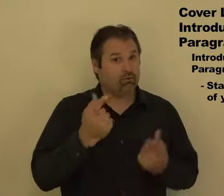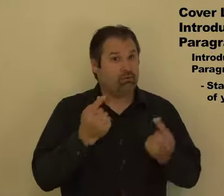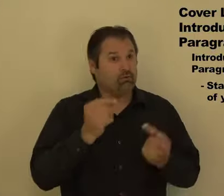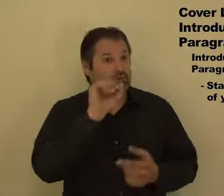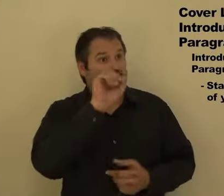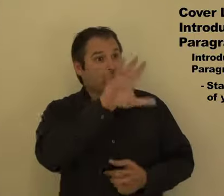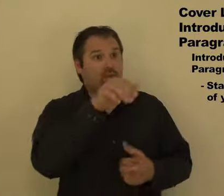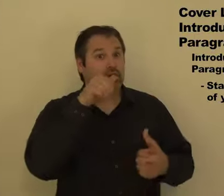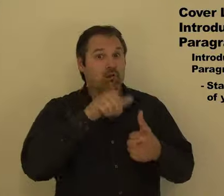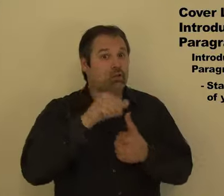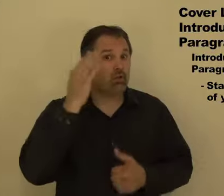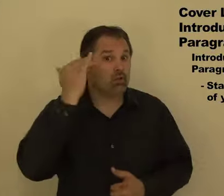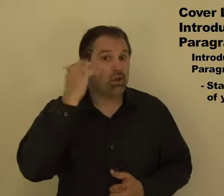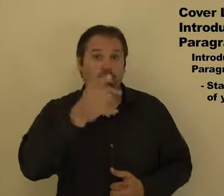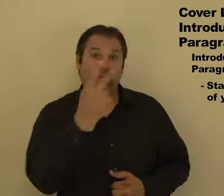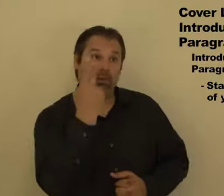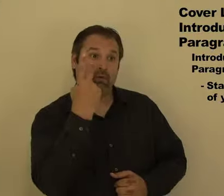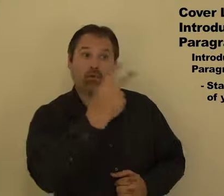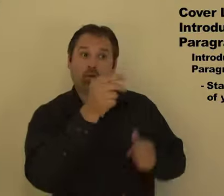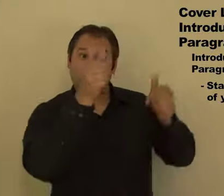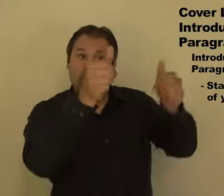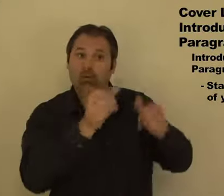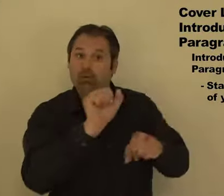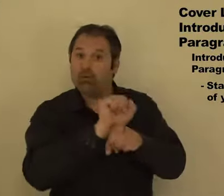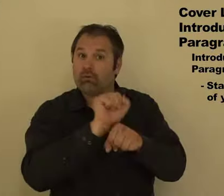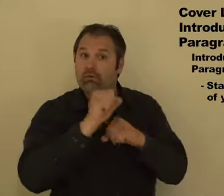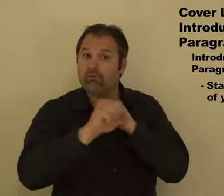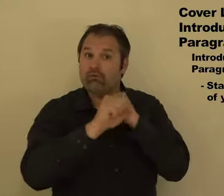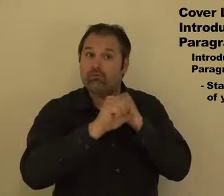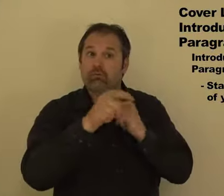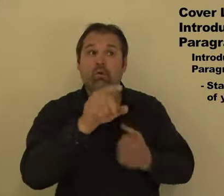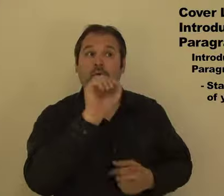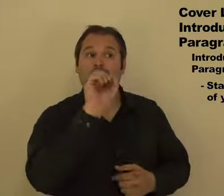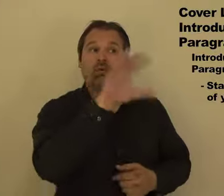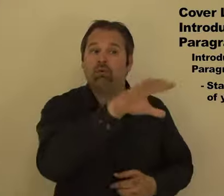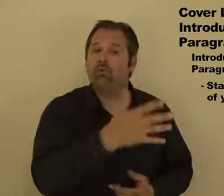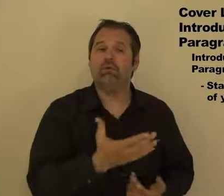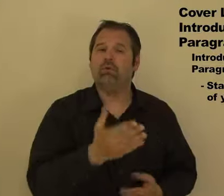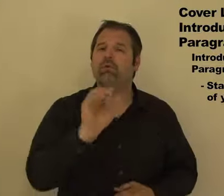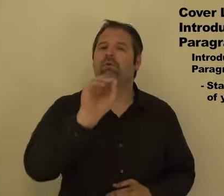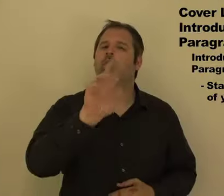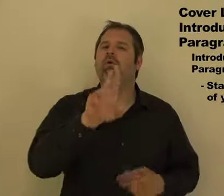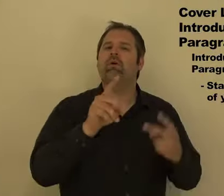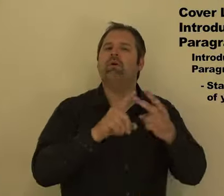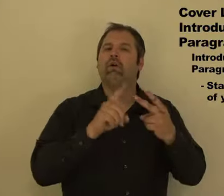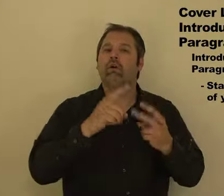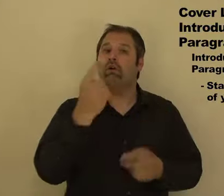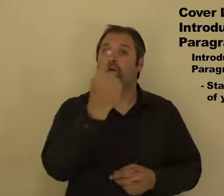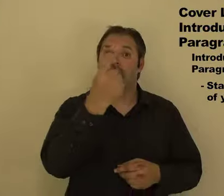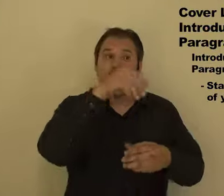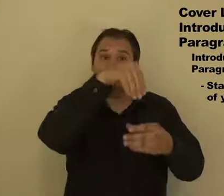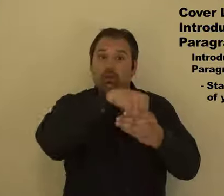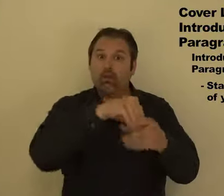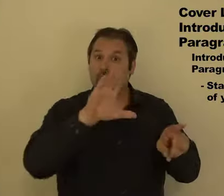or, did someone within the organization refer you?